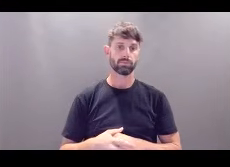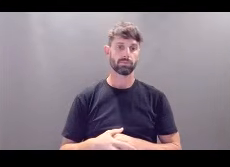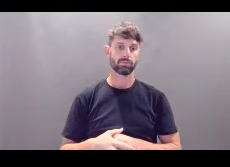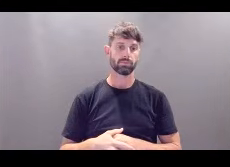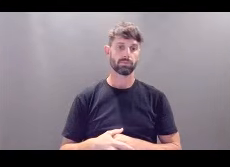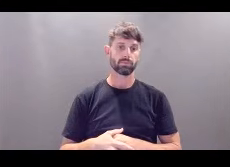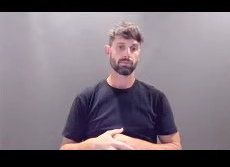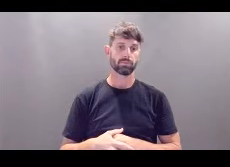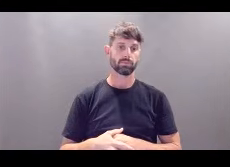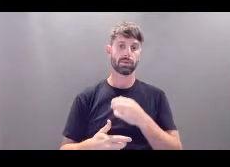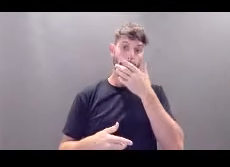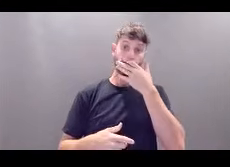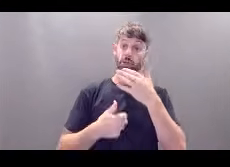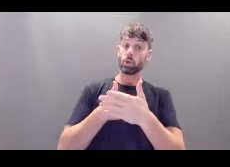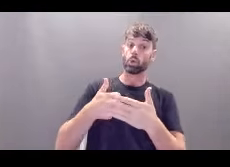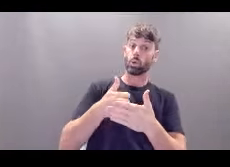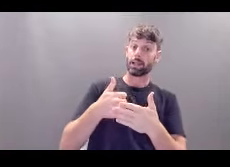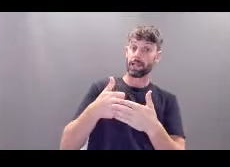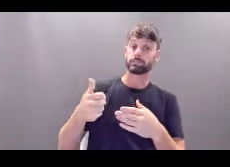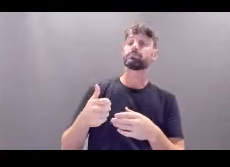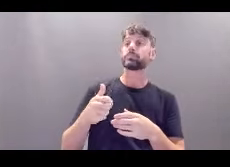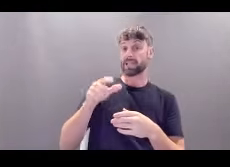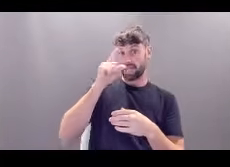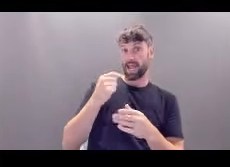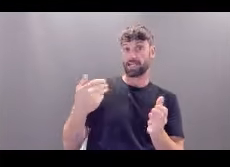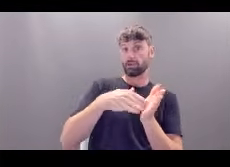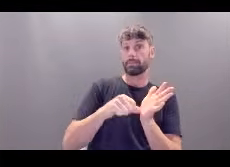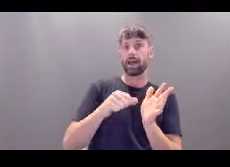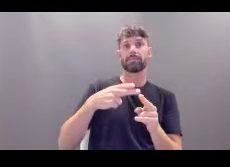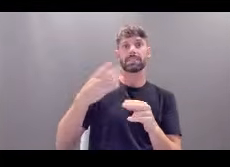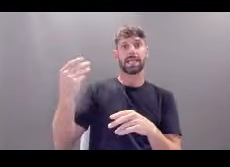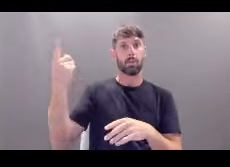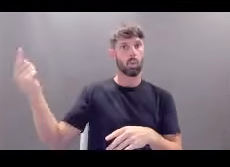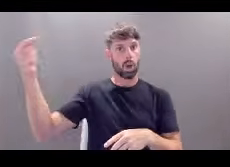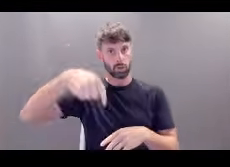For example, fitting and training in the use of certain equipment.